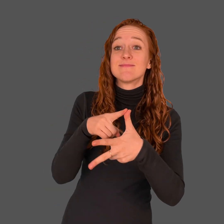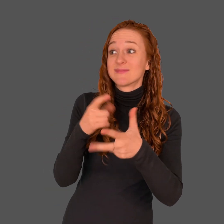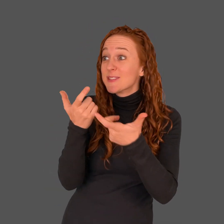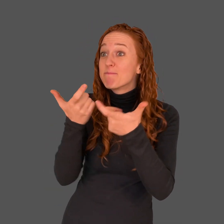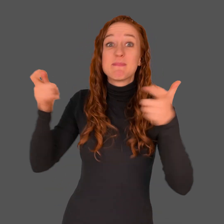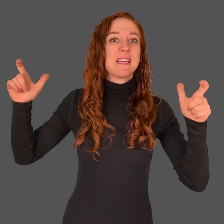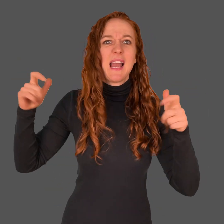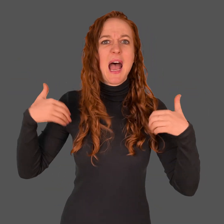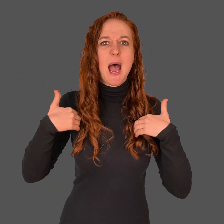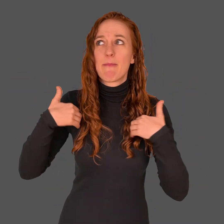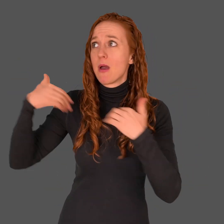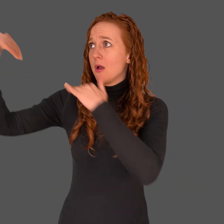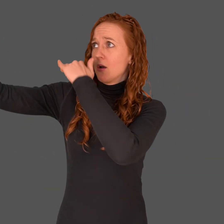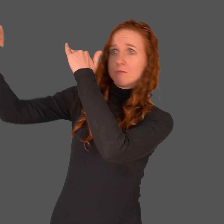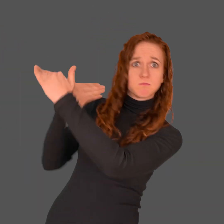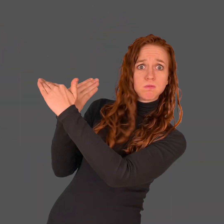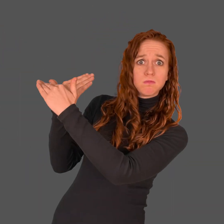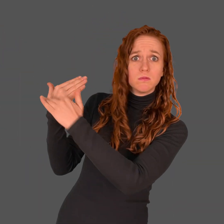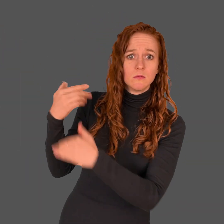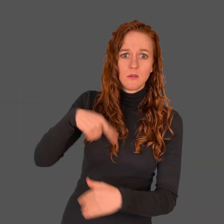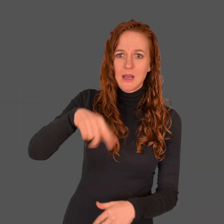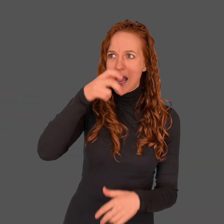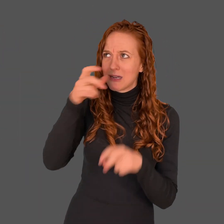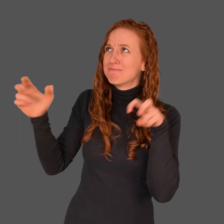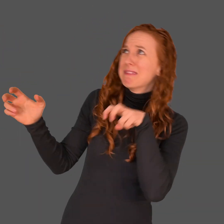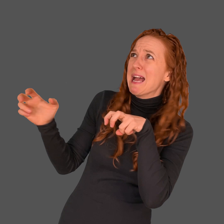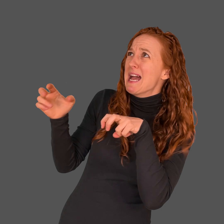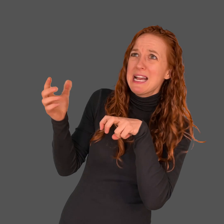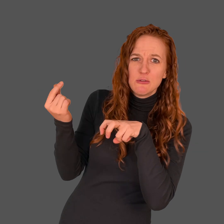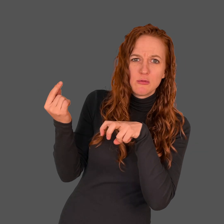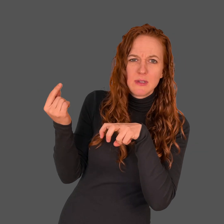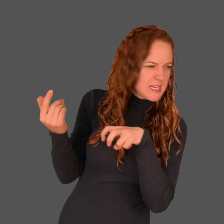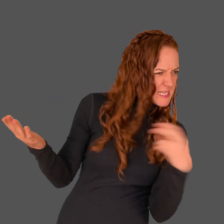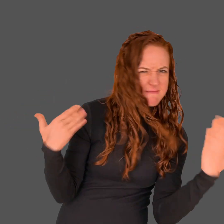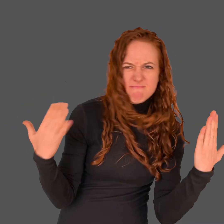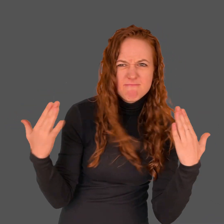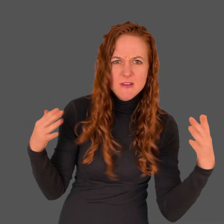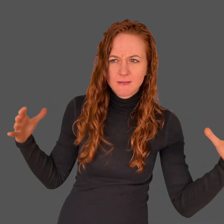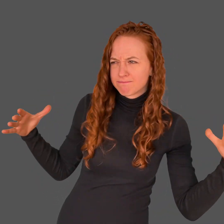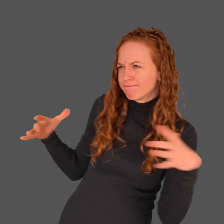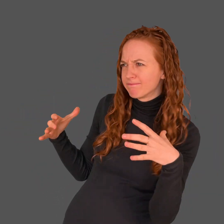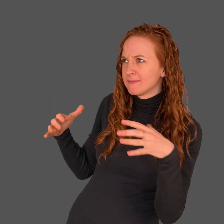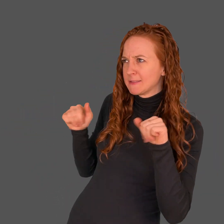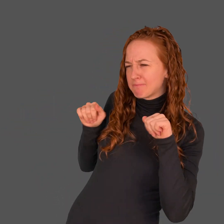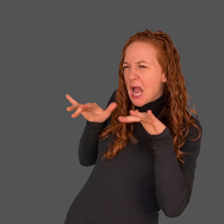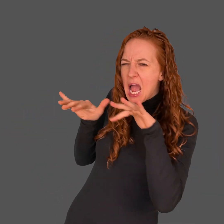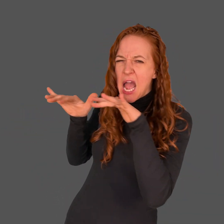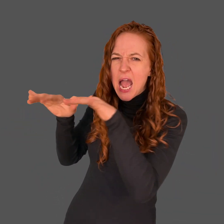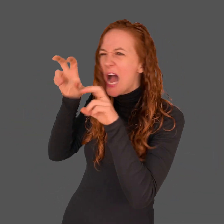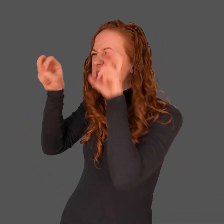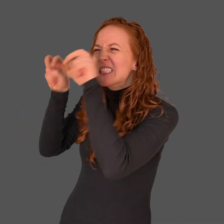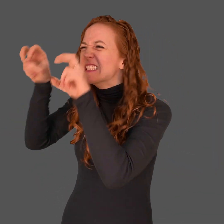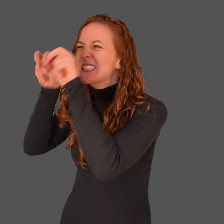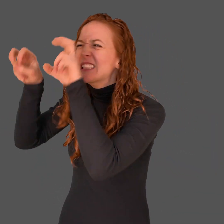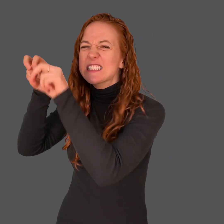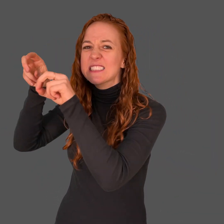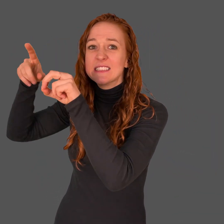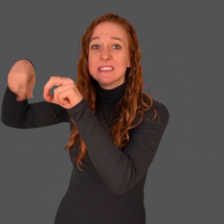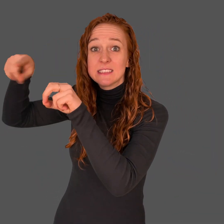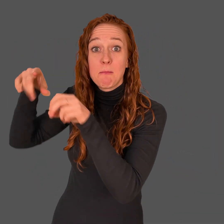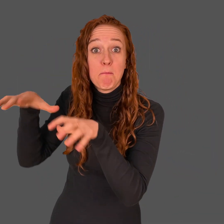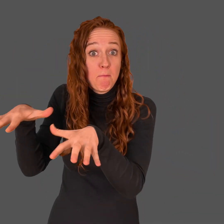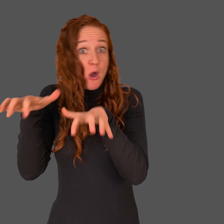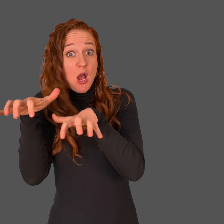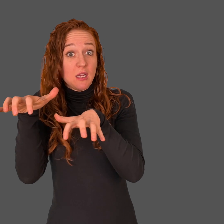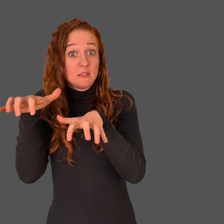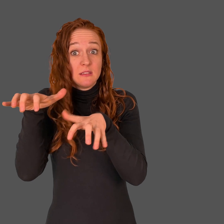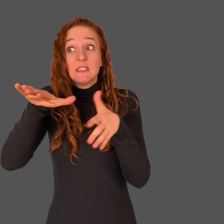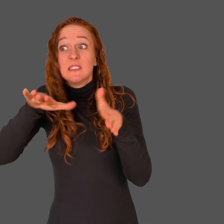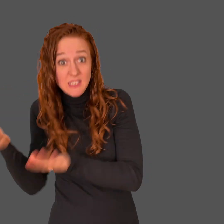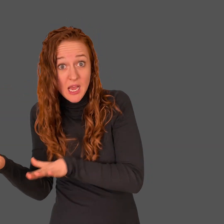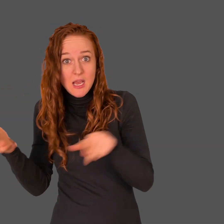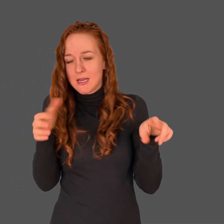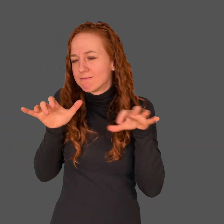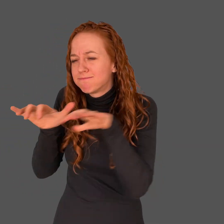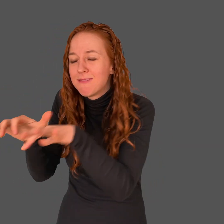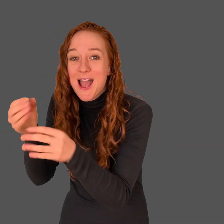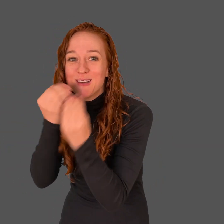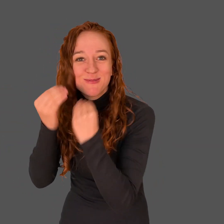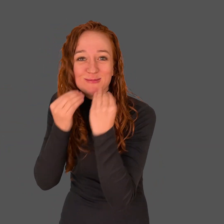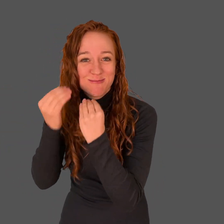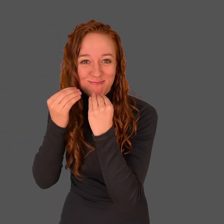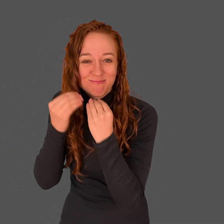Ants can swarm intruders that are much larger than they are and paralyze them before killing and eating them.